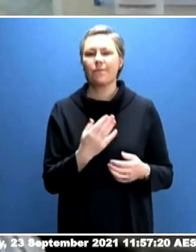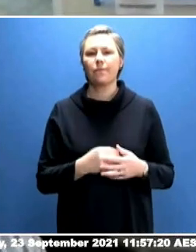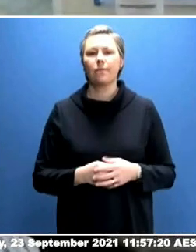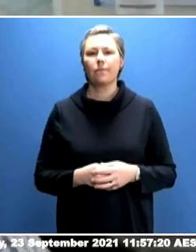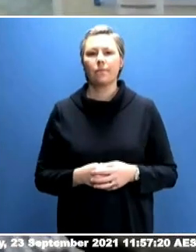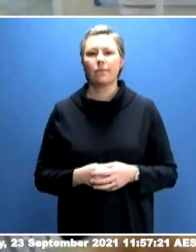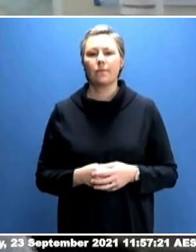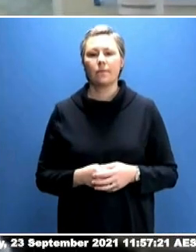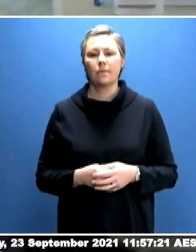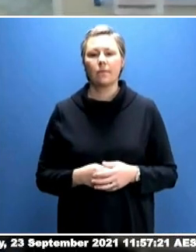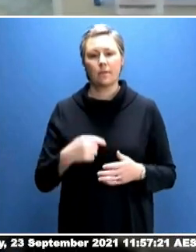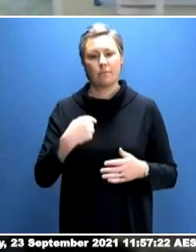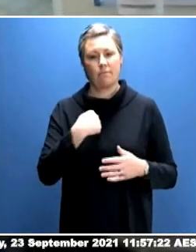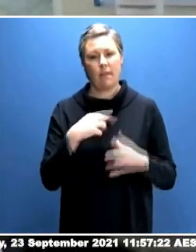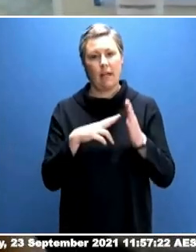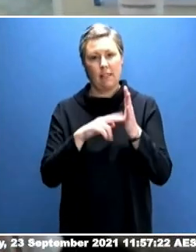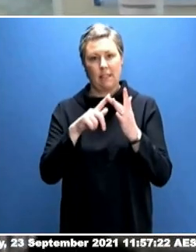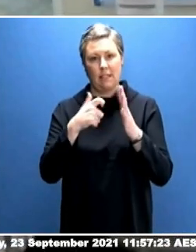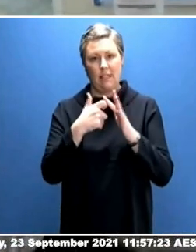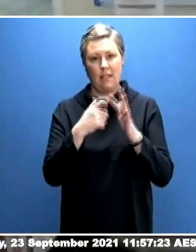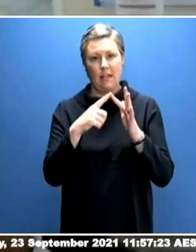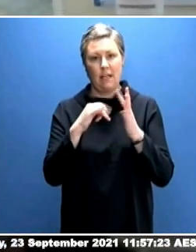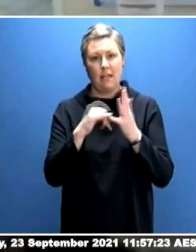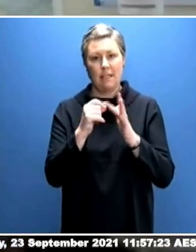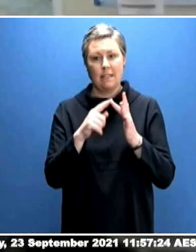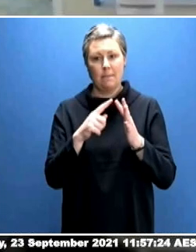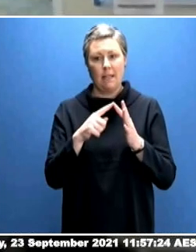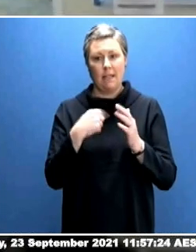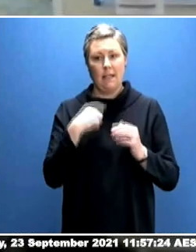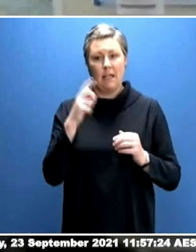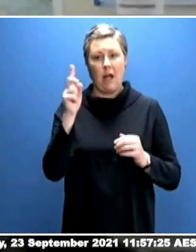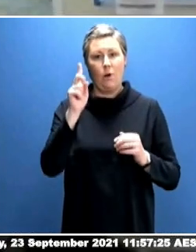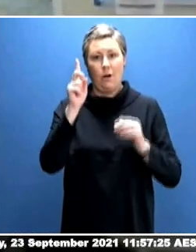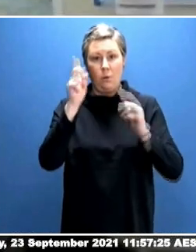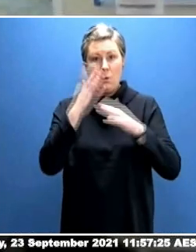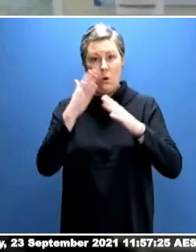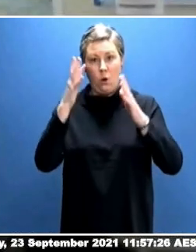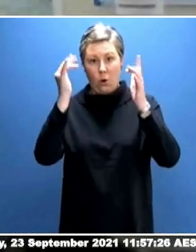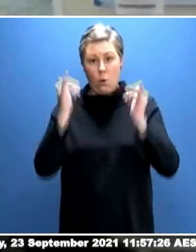So, my name is Nick Espie, I'm currently a lawyer working at NAAJA.